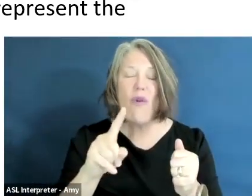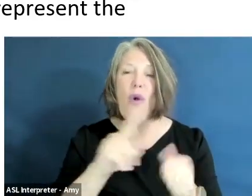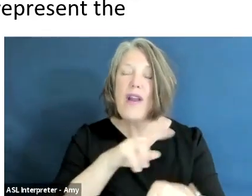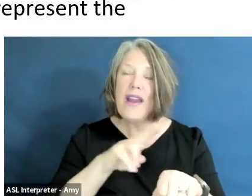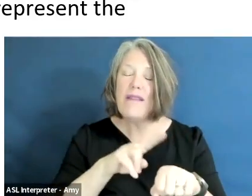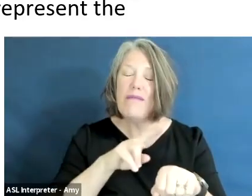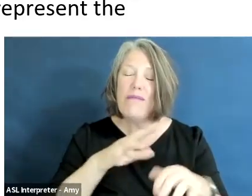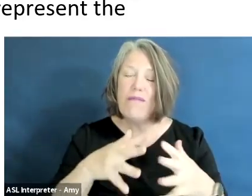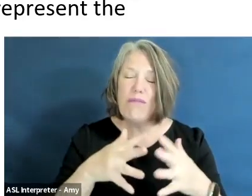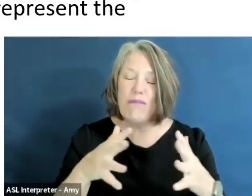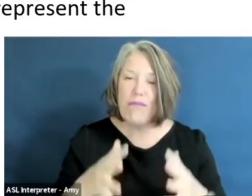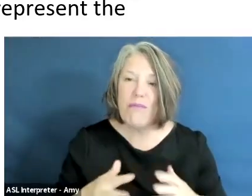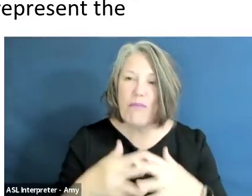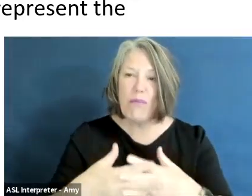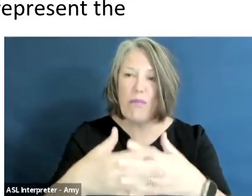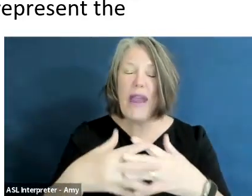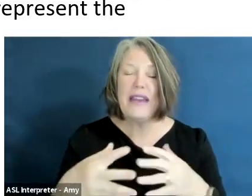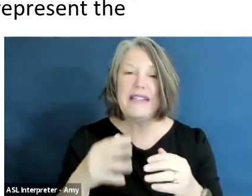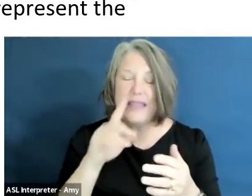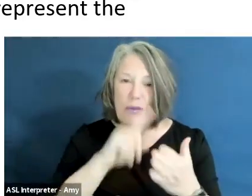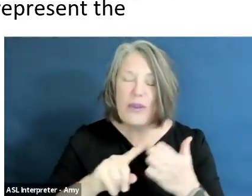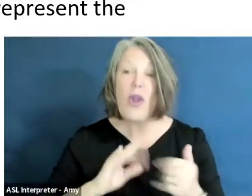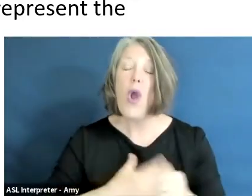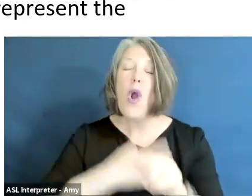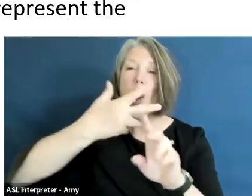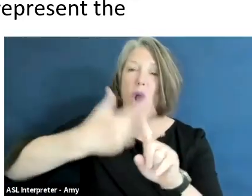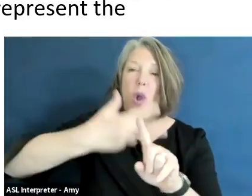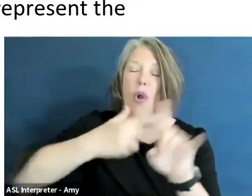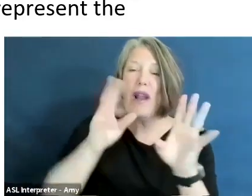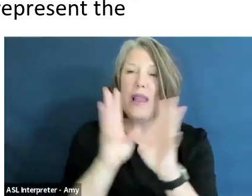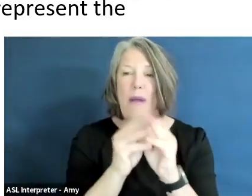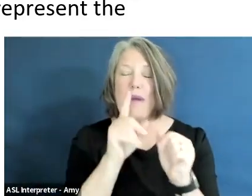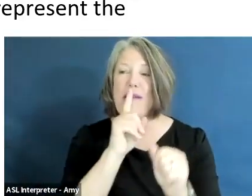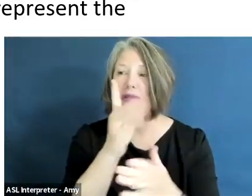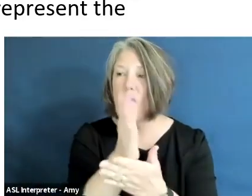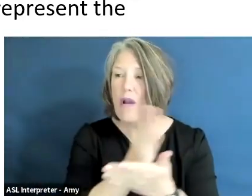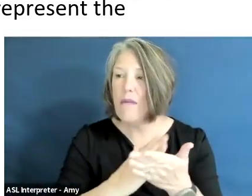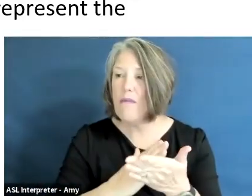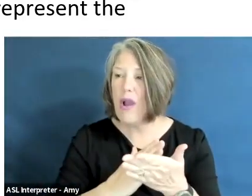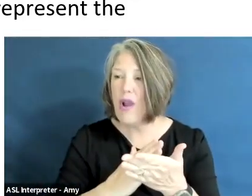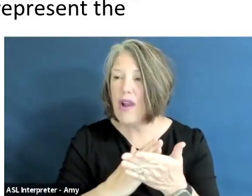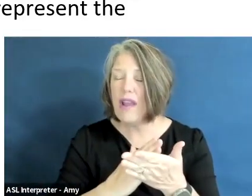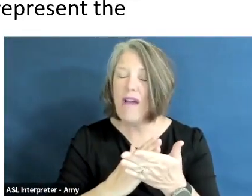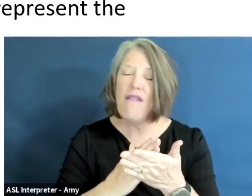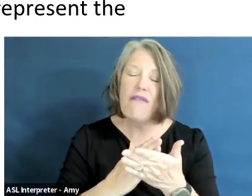and our quarterly webinars are part of a broader array of